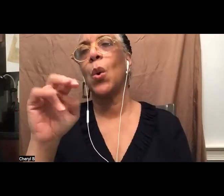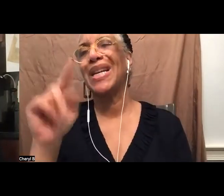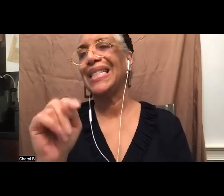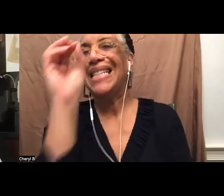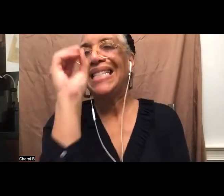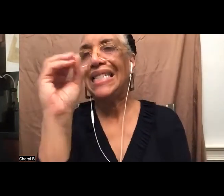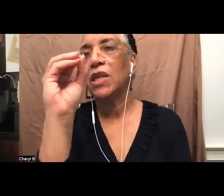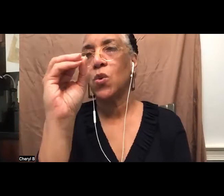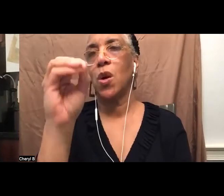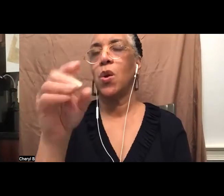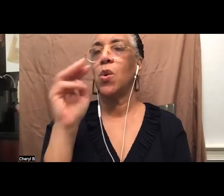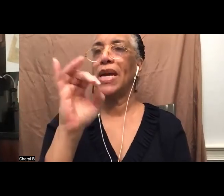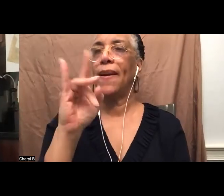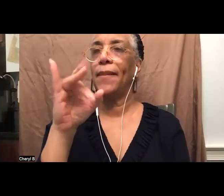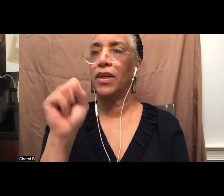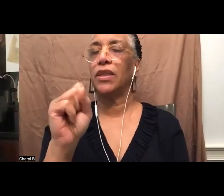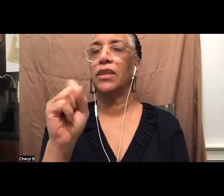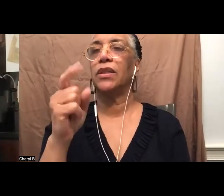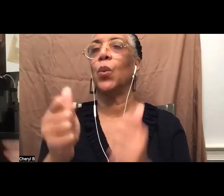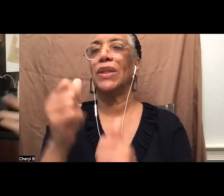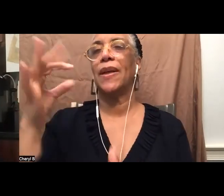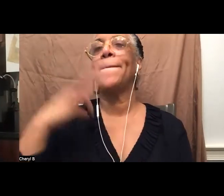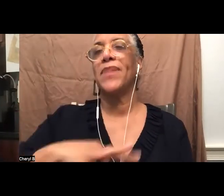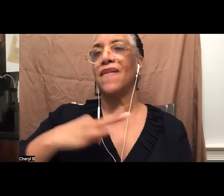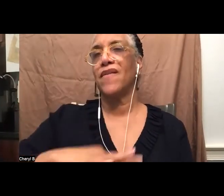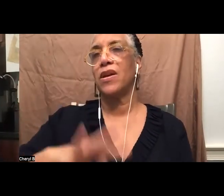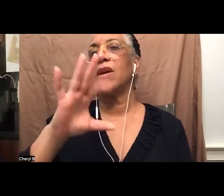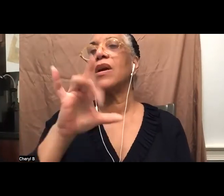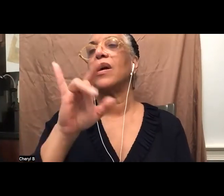which ultimately benefit climate criminals like the fossil fuel companies.